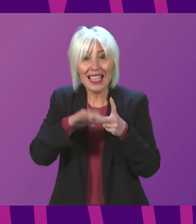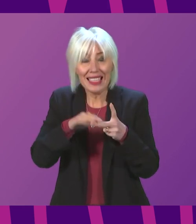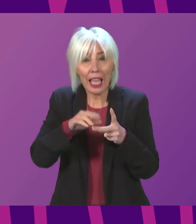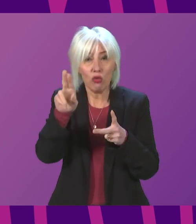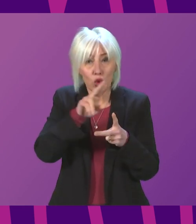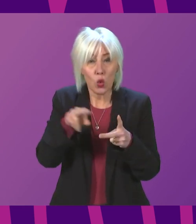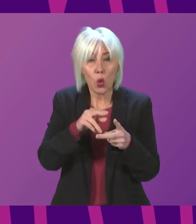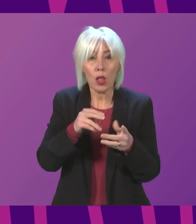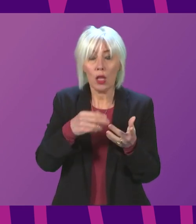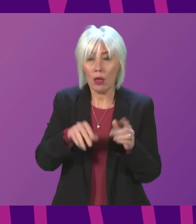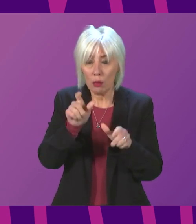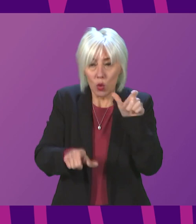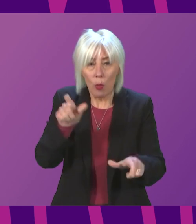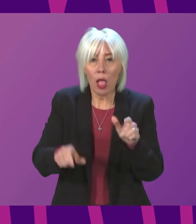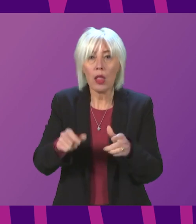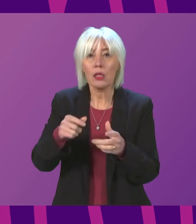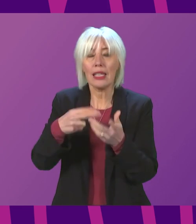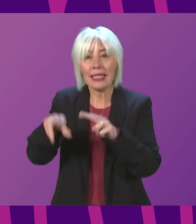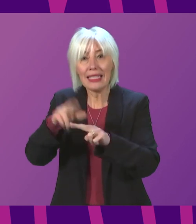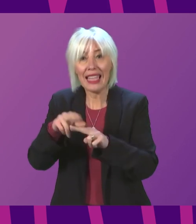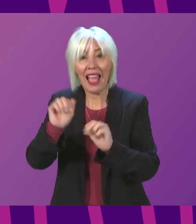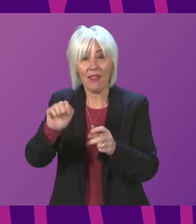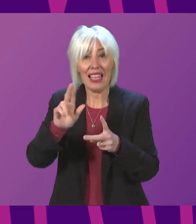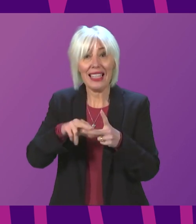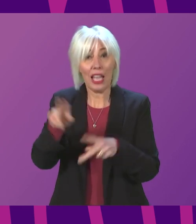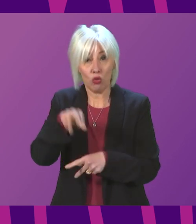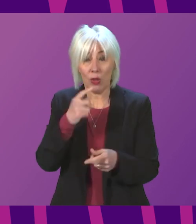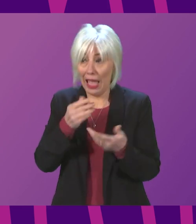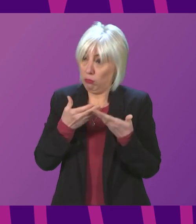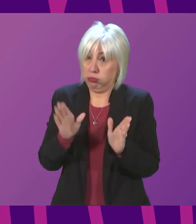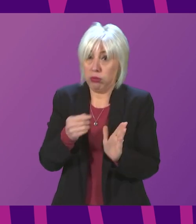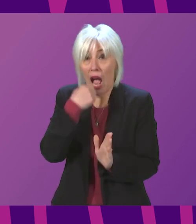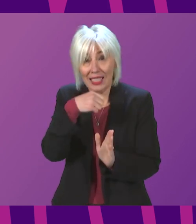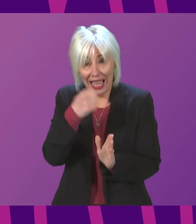in education settings. It is a question of encouraging people to make use of that, and